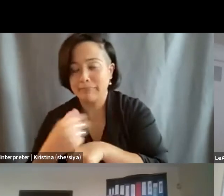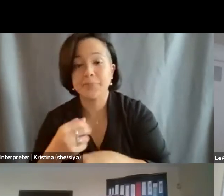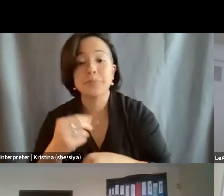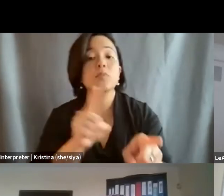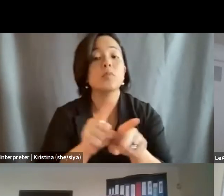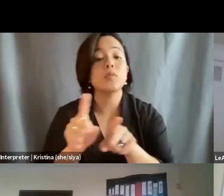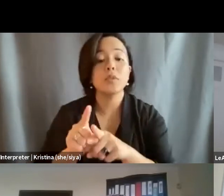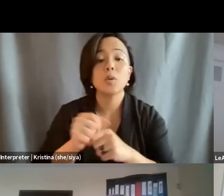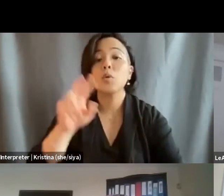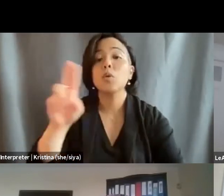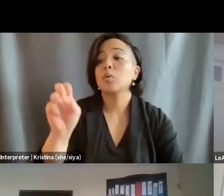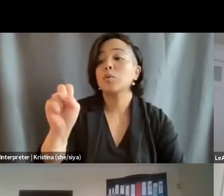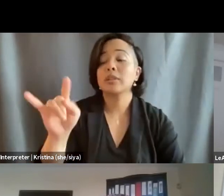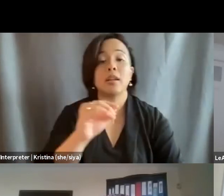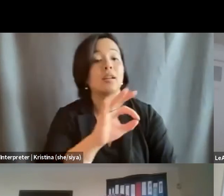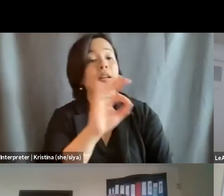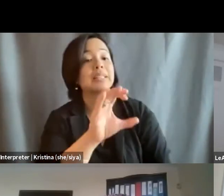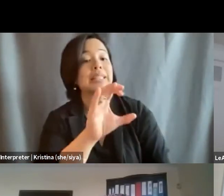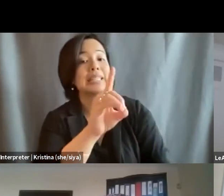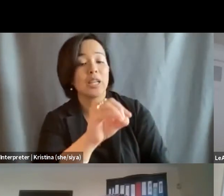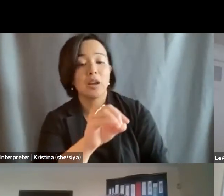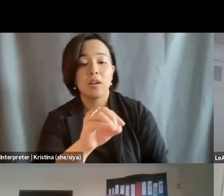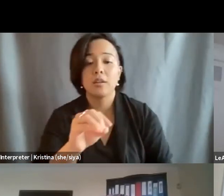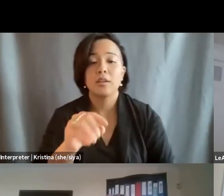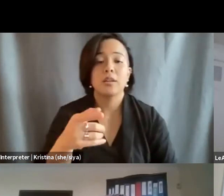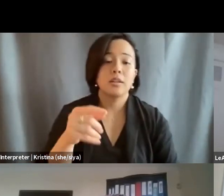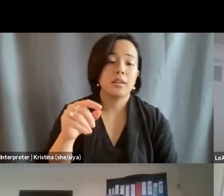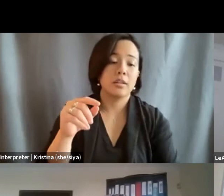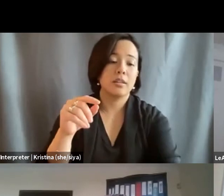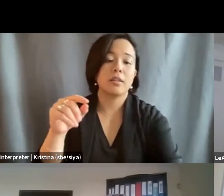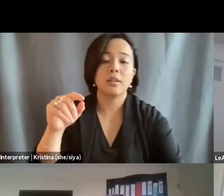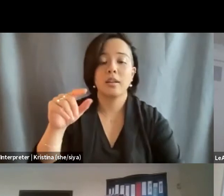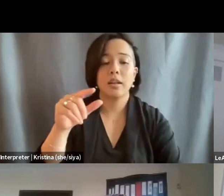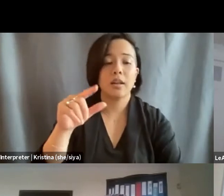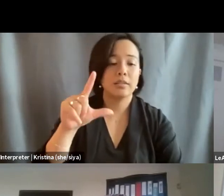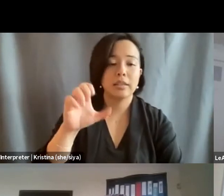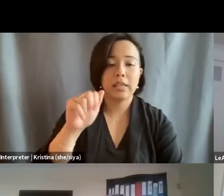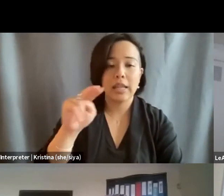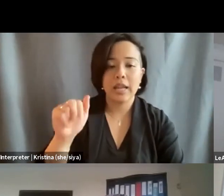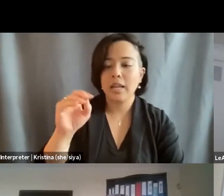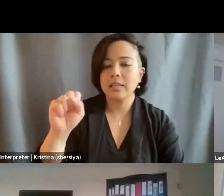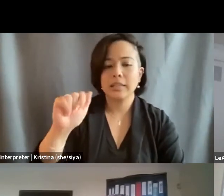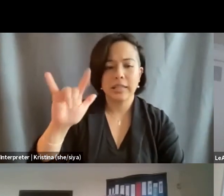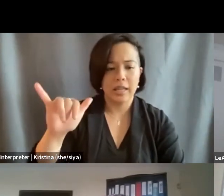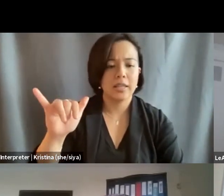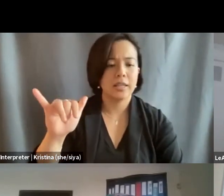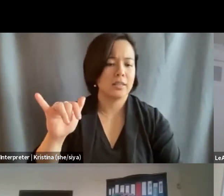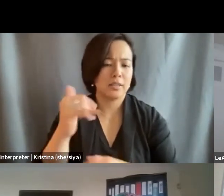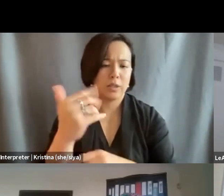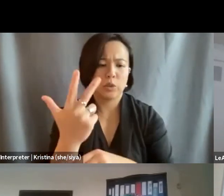USAID and FCDO, LeAnna and Sally. Three questions — if you can tie them together —